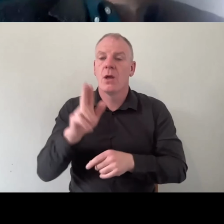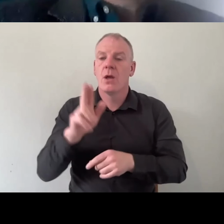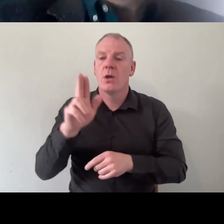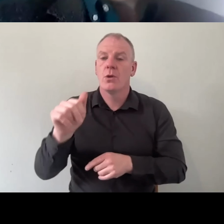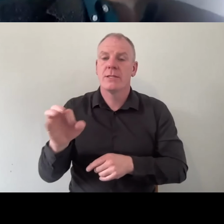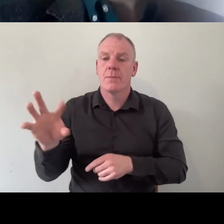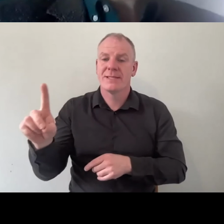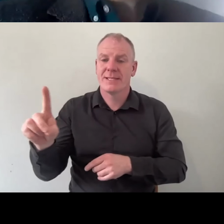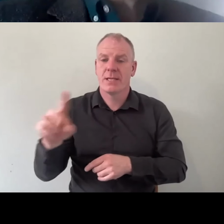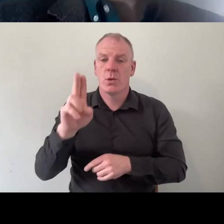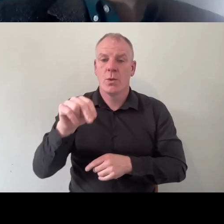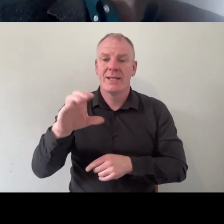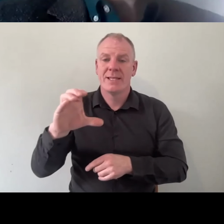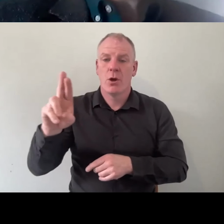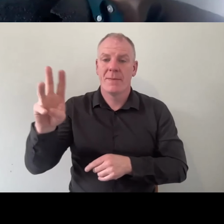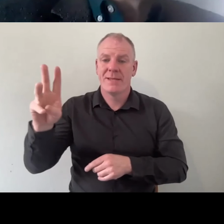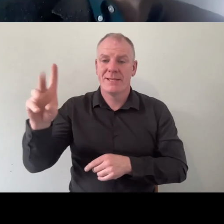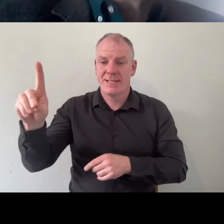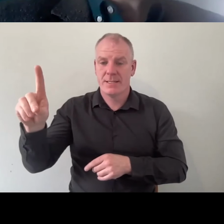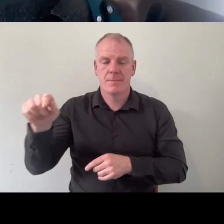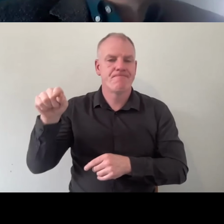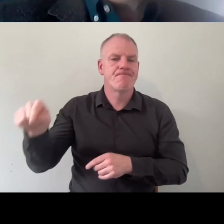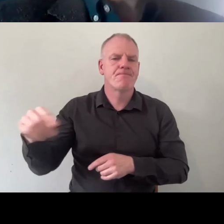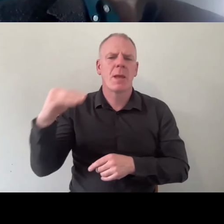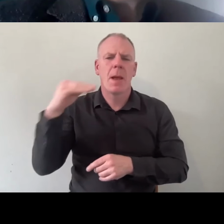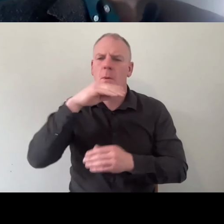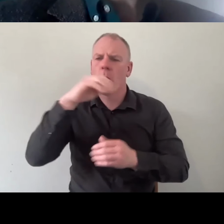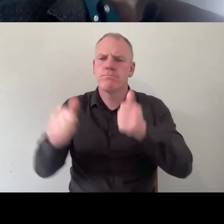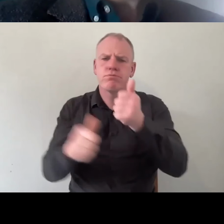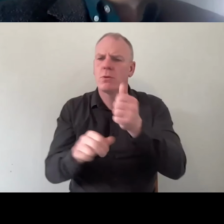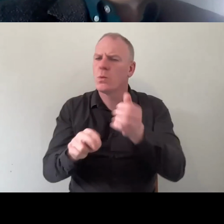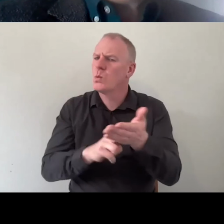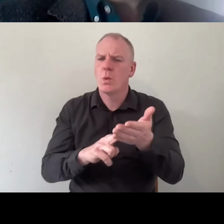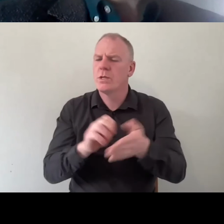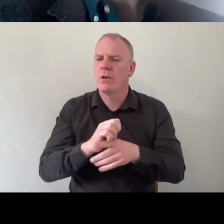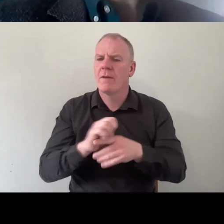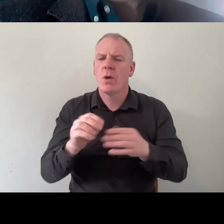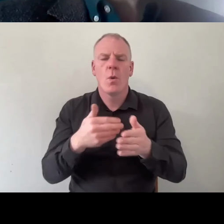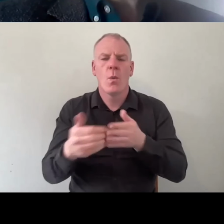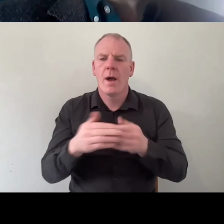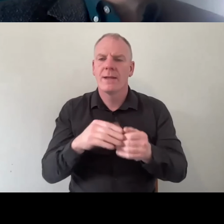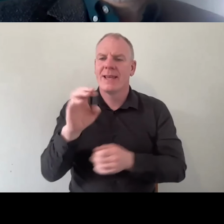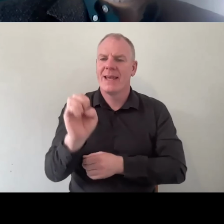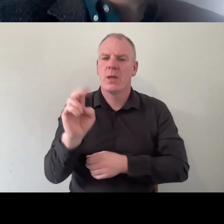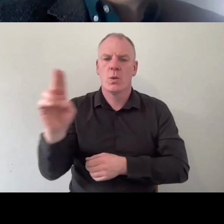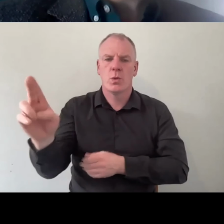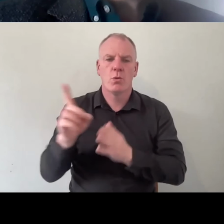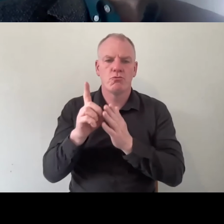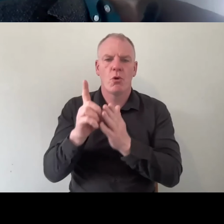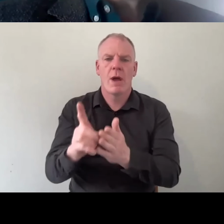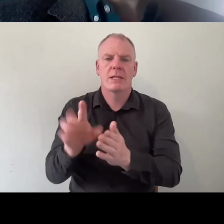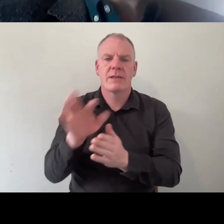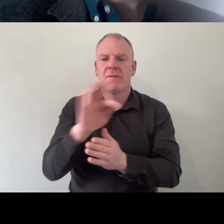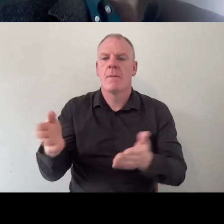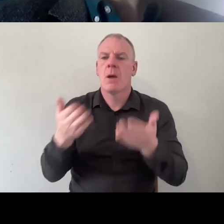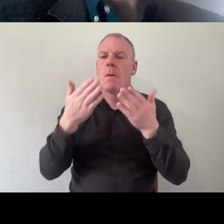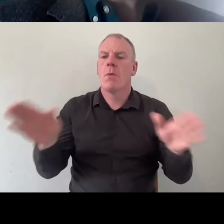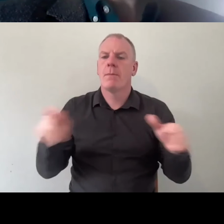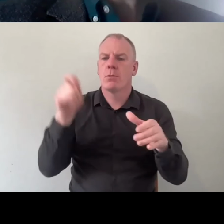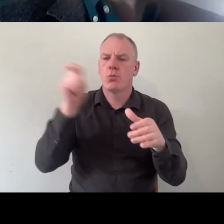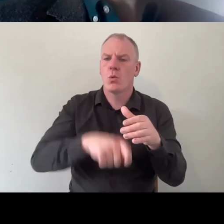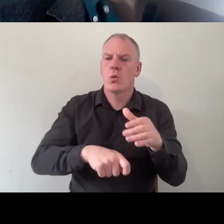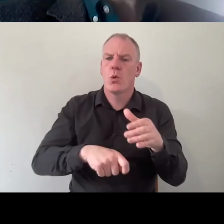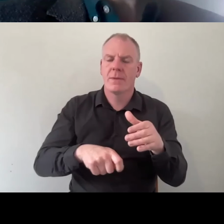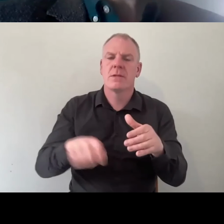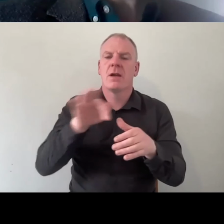The key one that is underutilised is the EU Directives on Public Procurement 2014